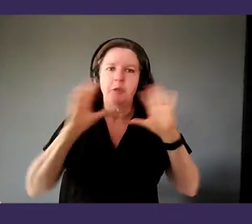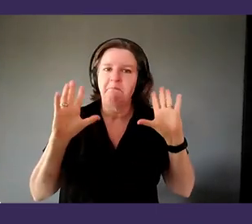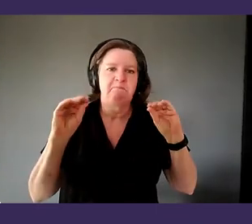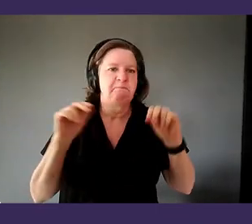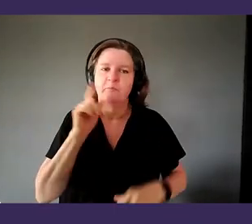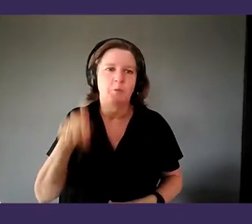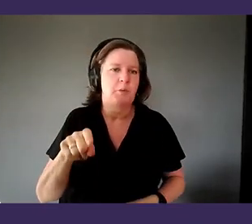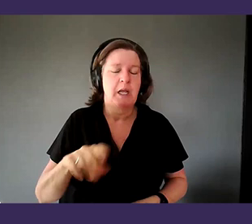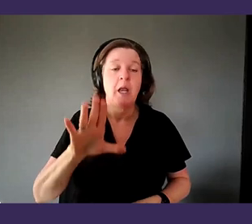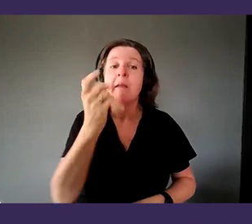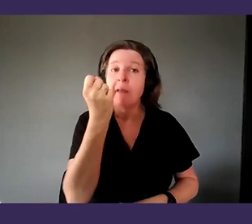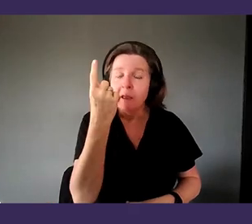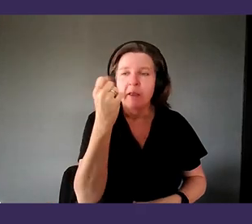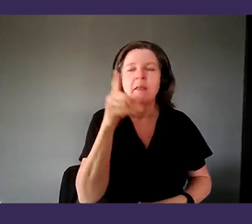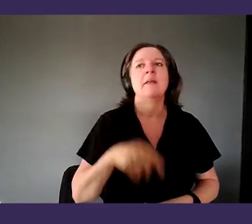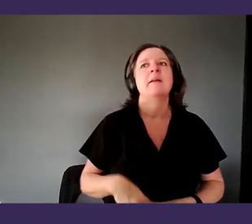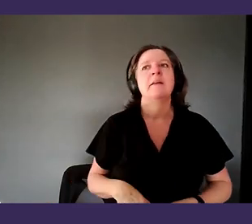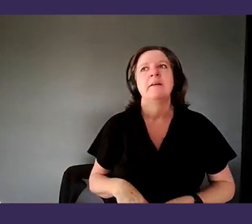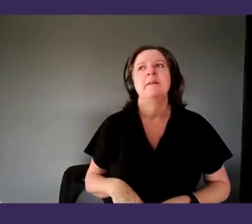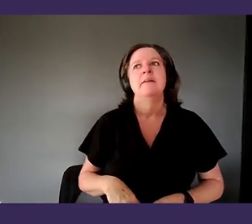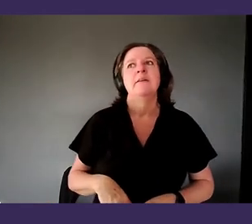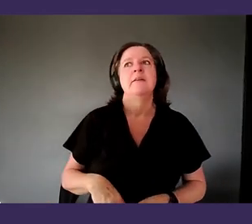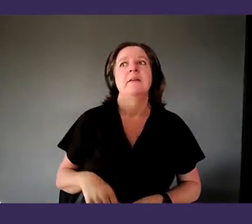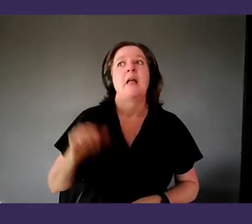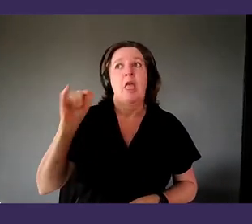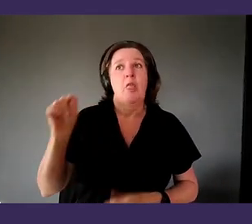although, you know, those things may inform